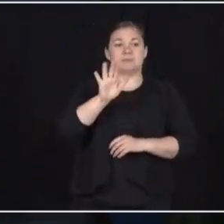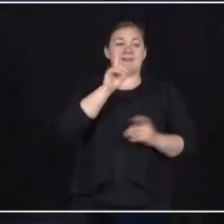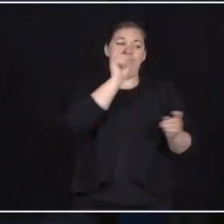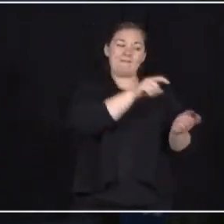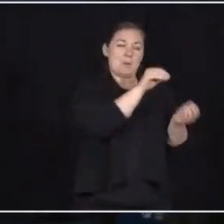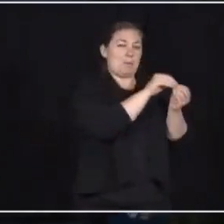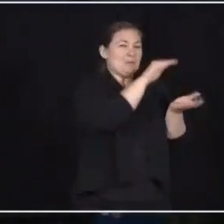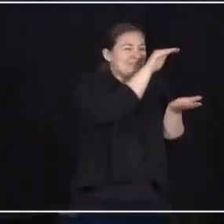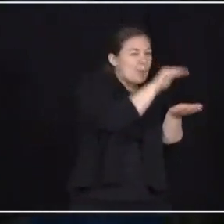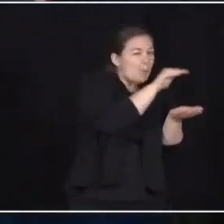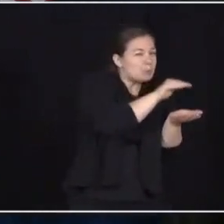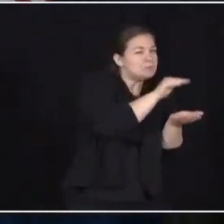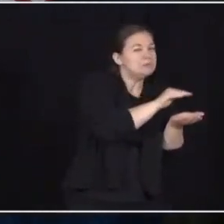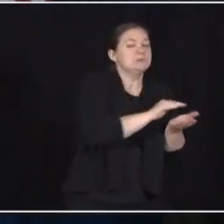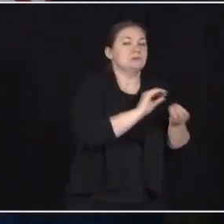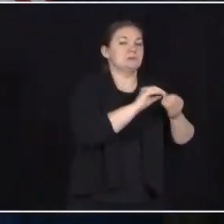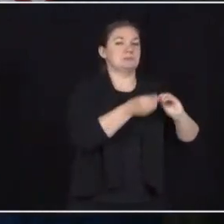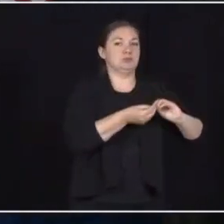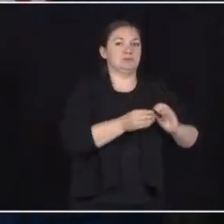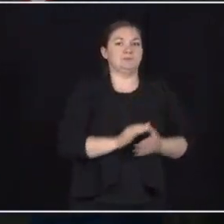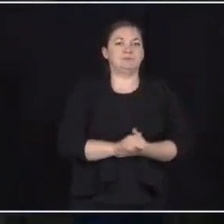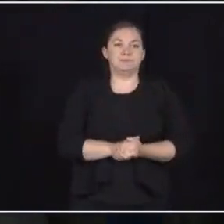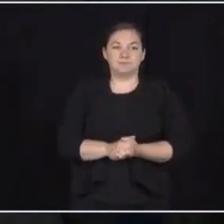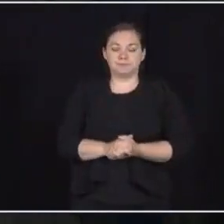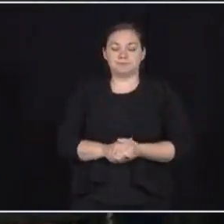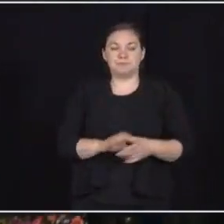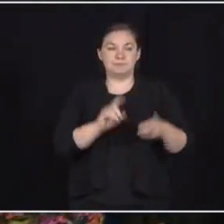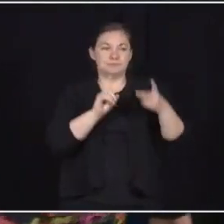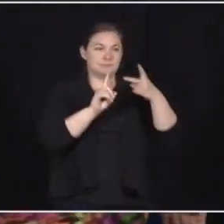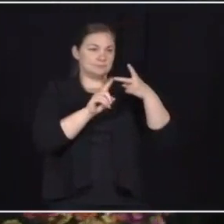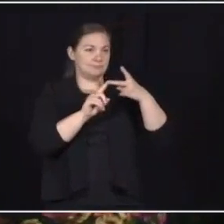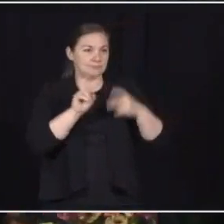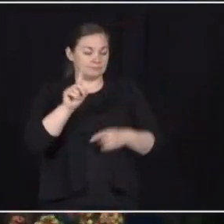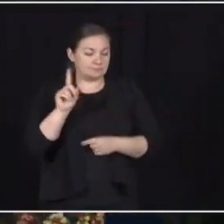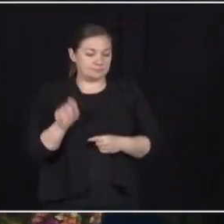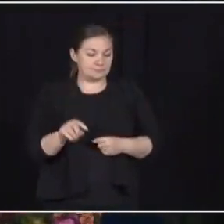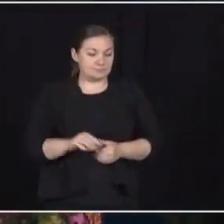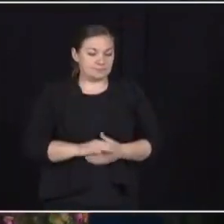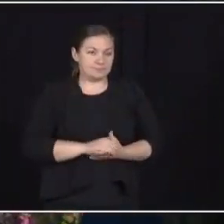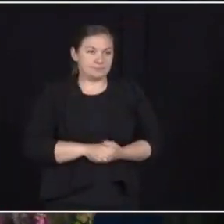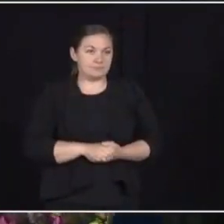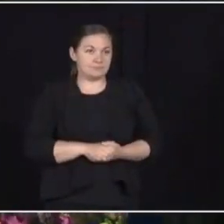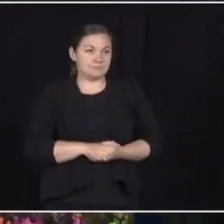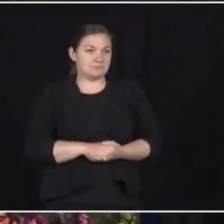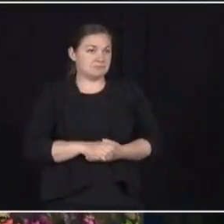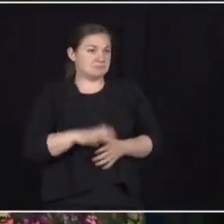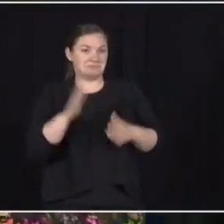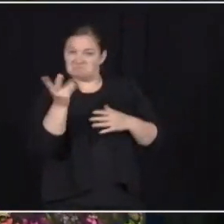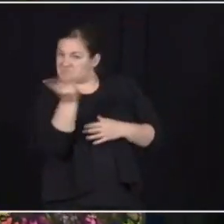patients because we are as we said, analysing on a daily basis. So, I am sure it will happen very soon, we